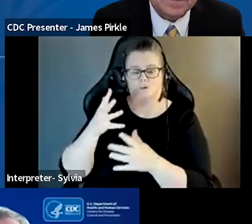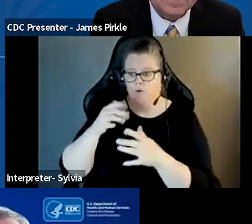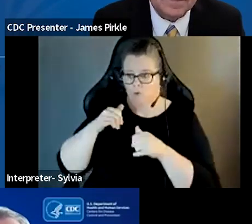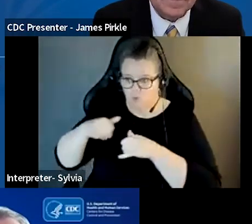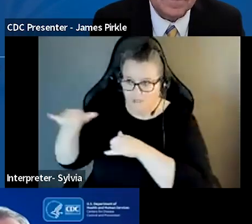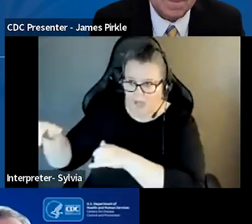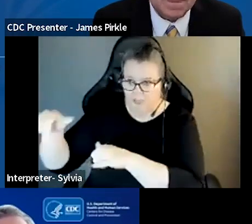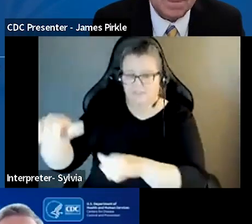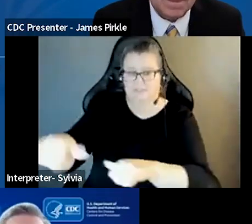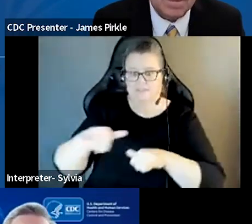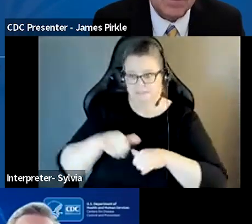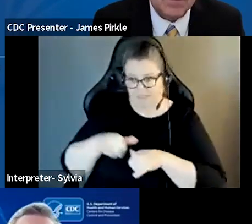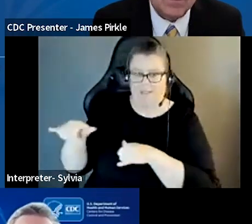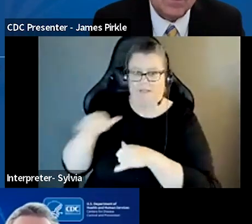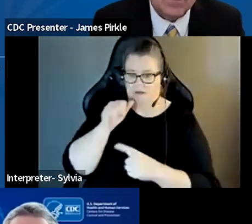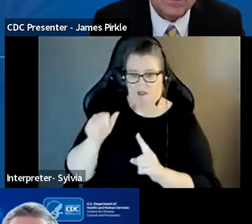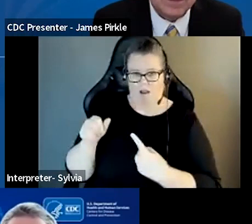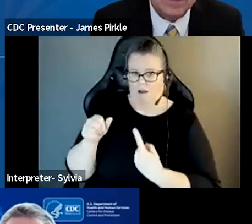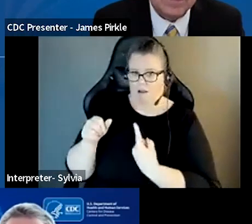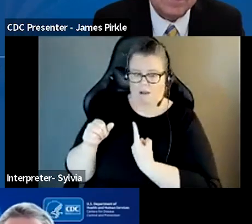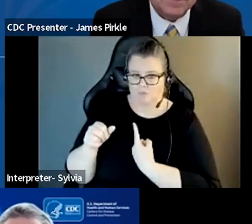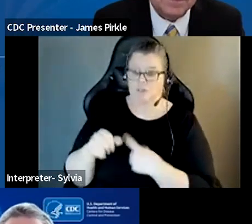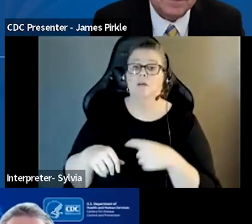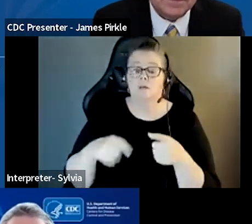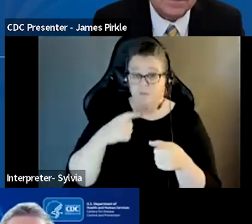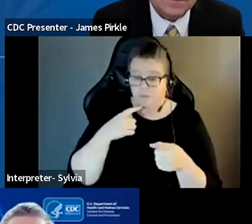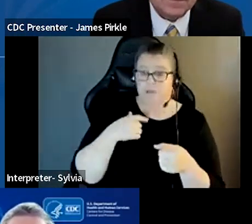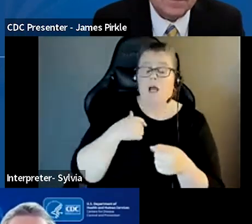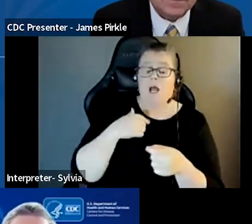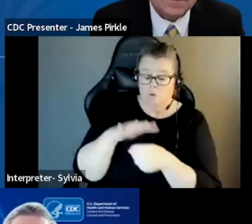So I totally support that.